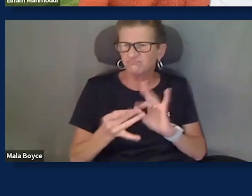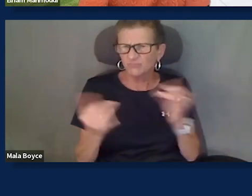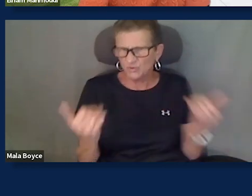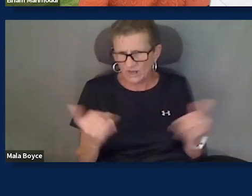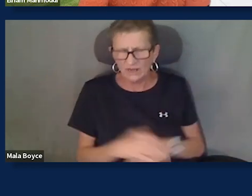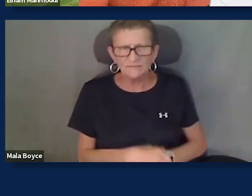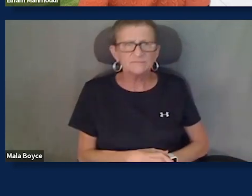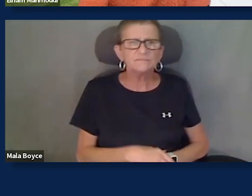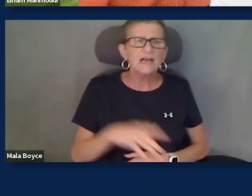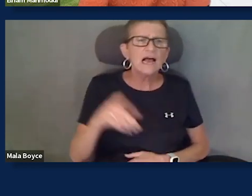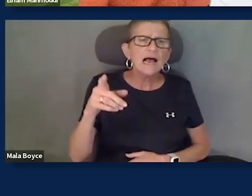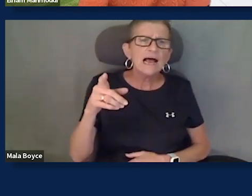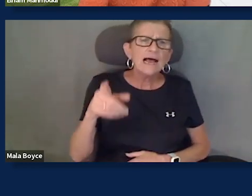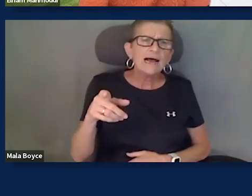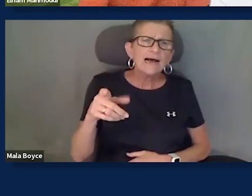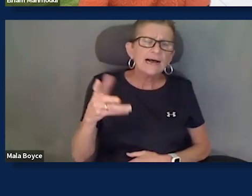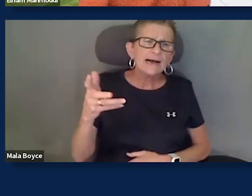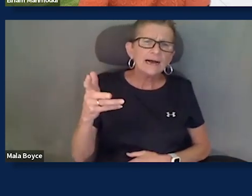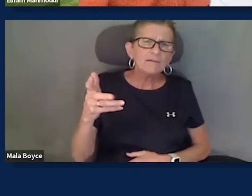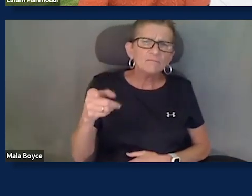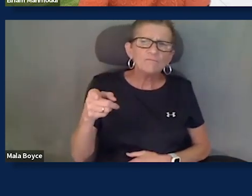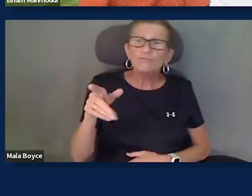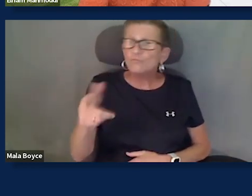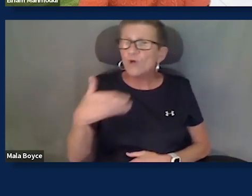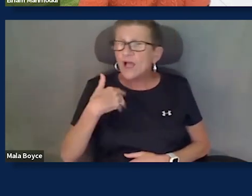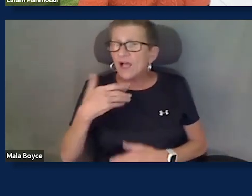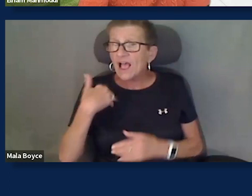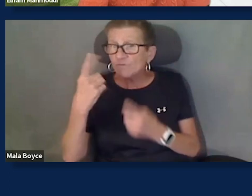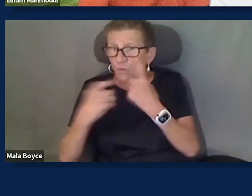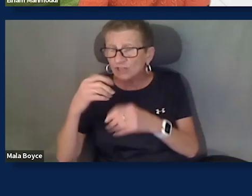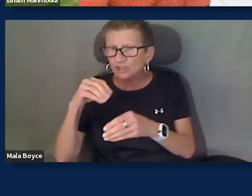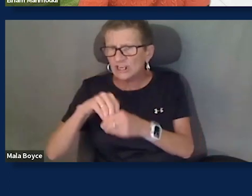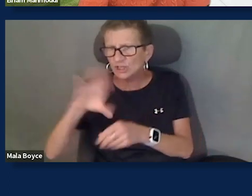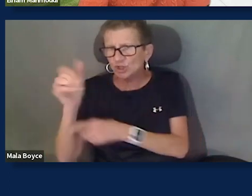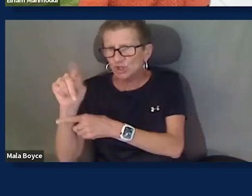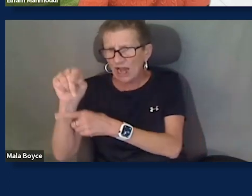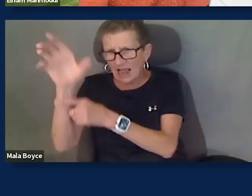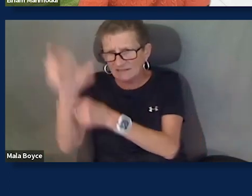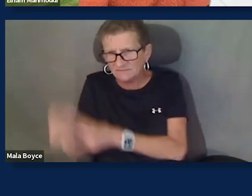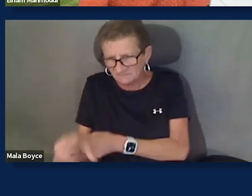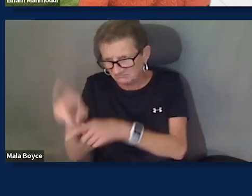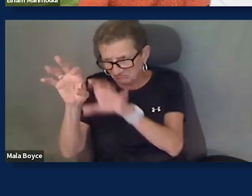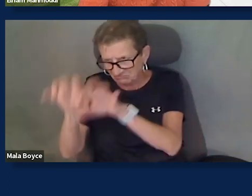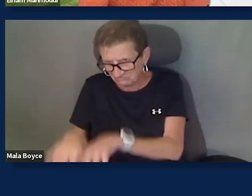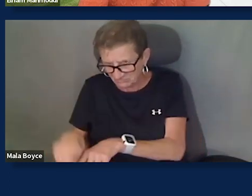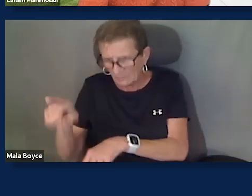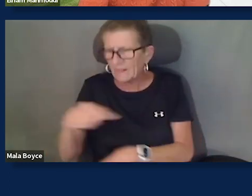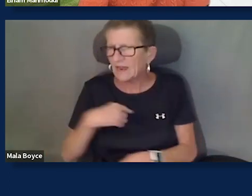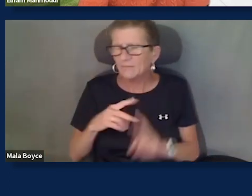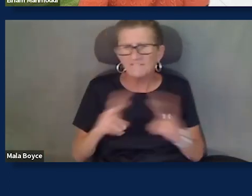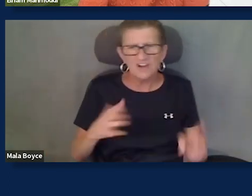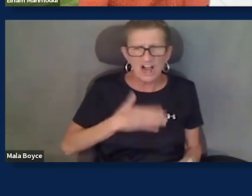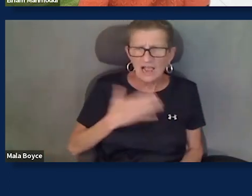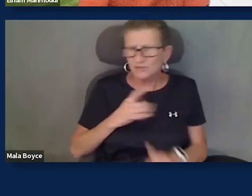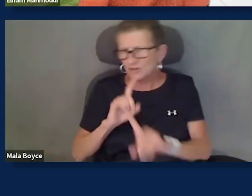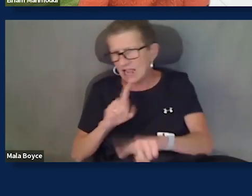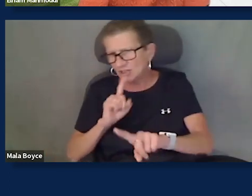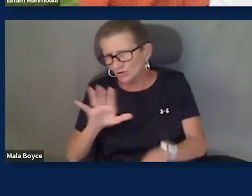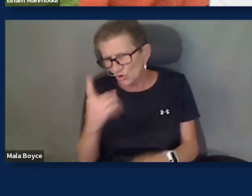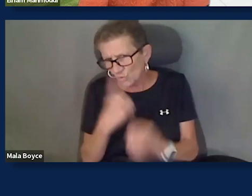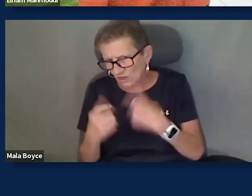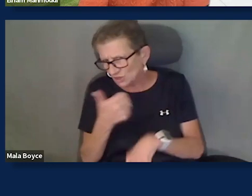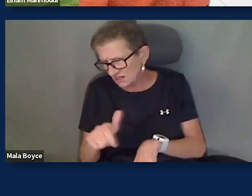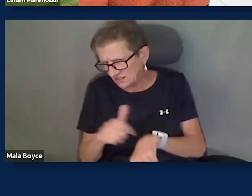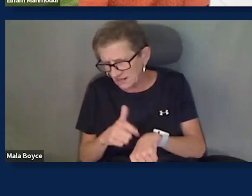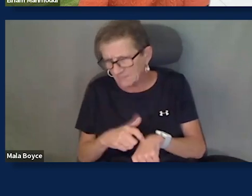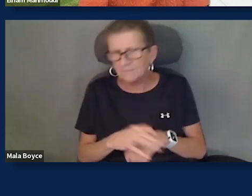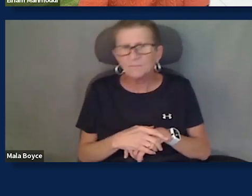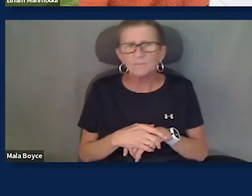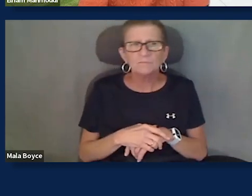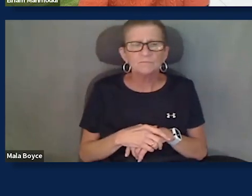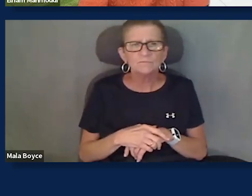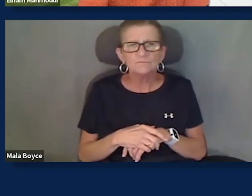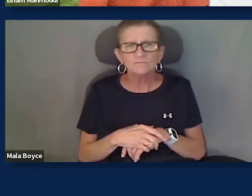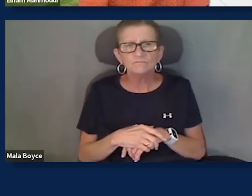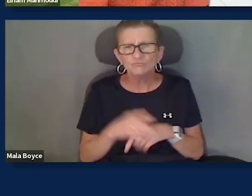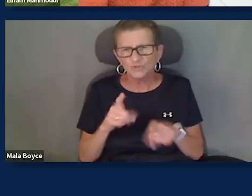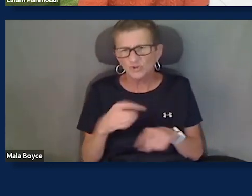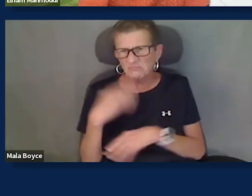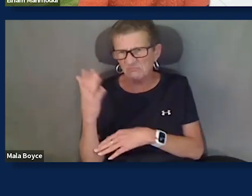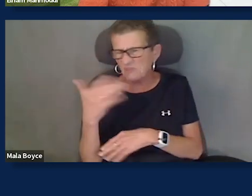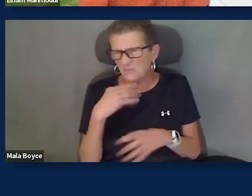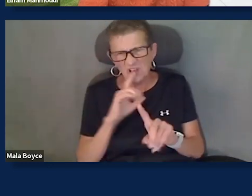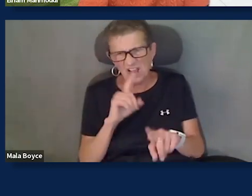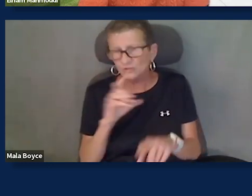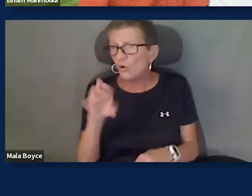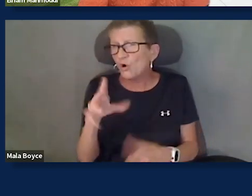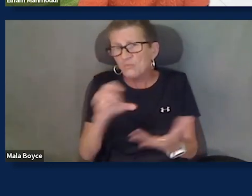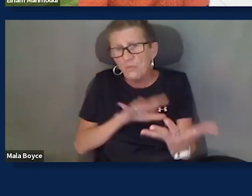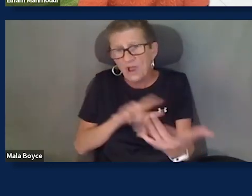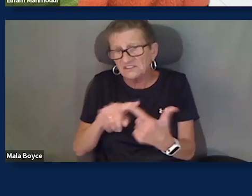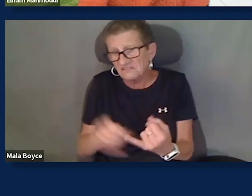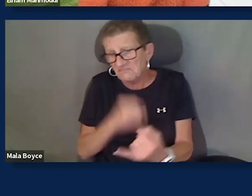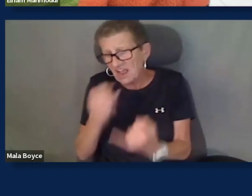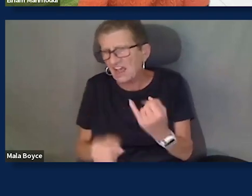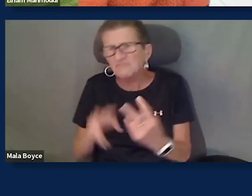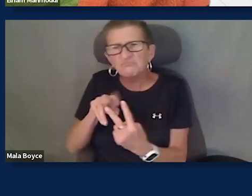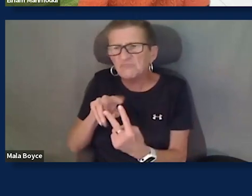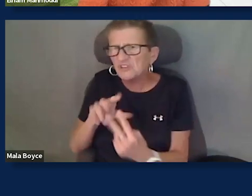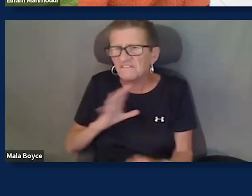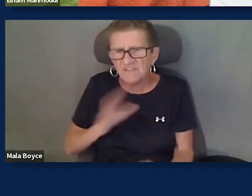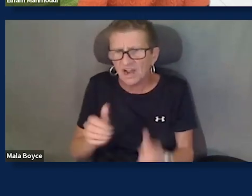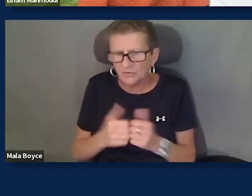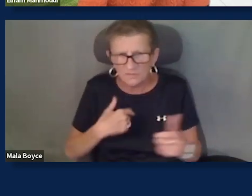By the way, you can send your questions to chat and I'll be more than happy to respond to your questions at any time during the presentation. Or, you can wait 'til the end. Either way is fine with me.